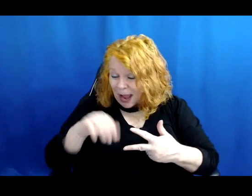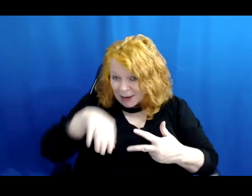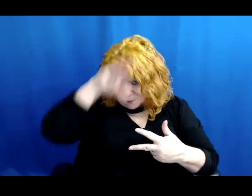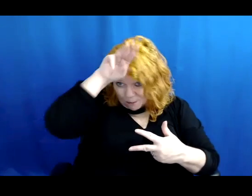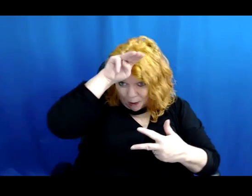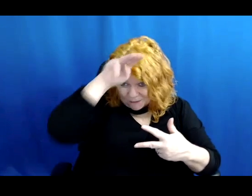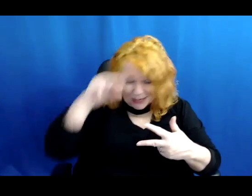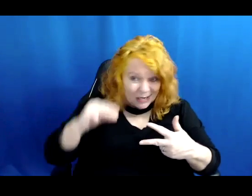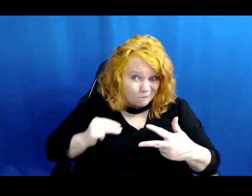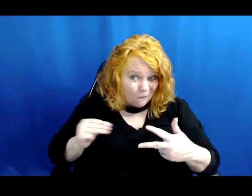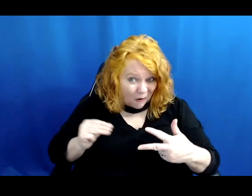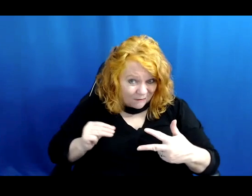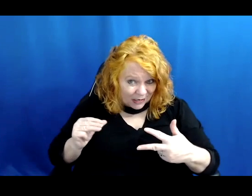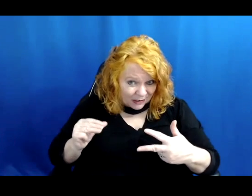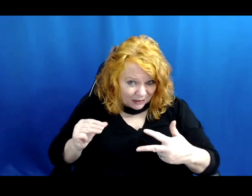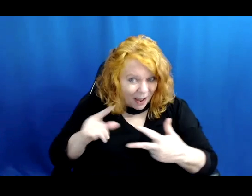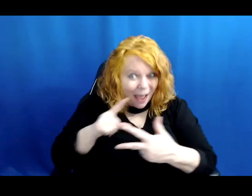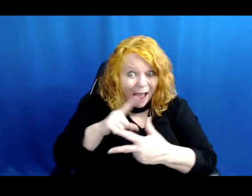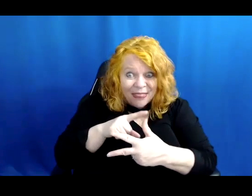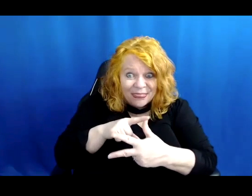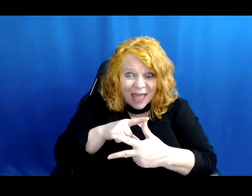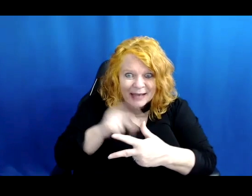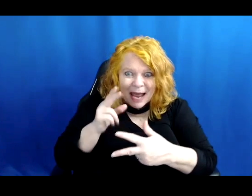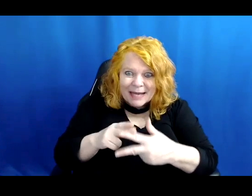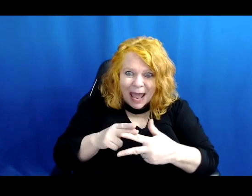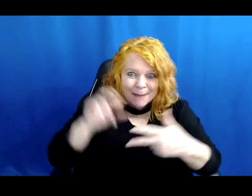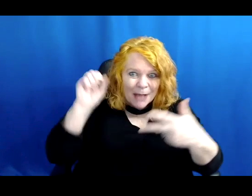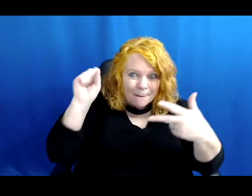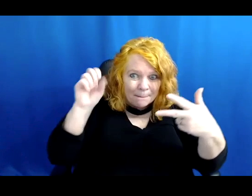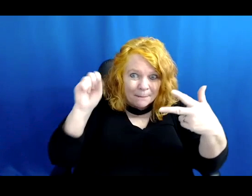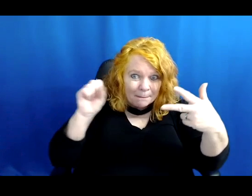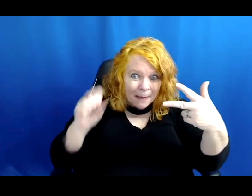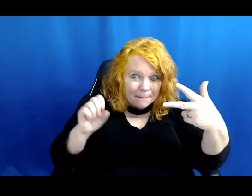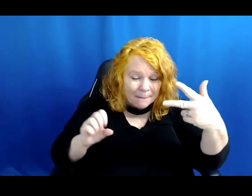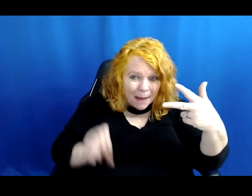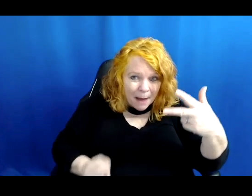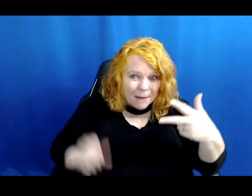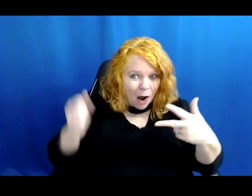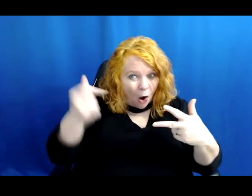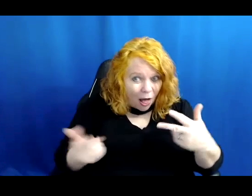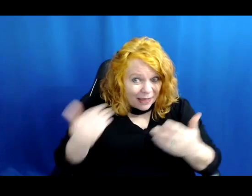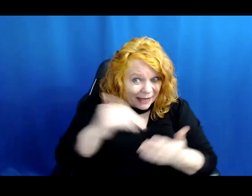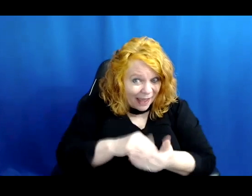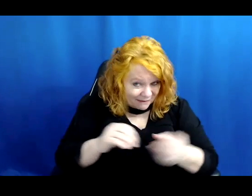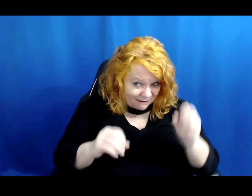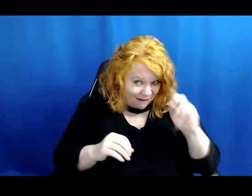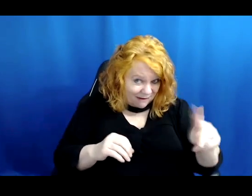We are going to call out the names again. The children’s names and the young people’s names whose turn it is tonight! Okay boys and girls.